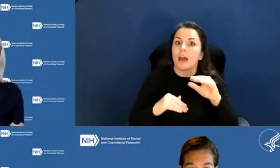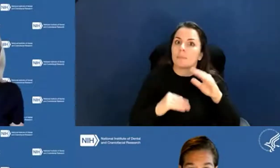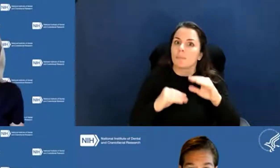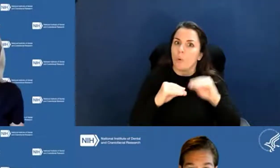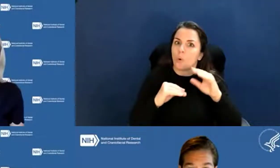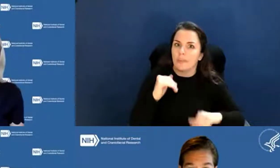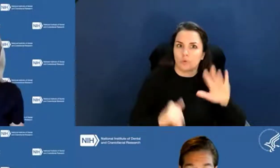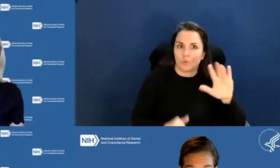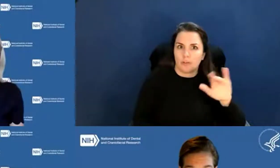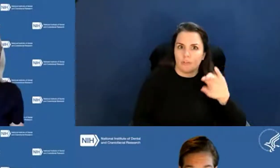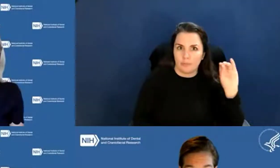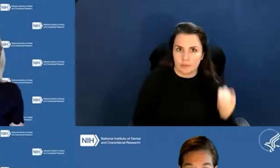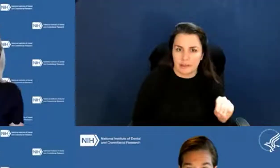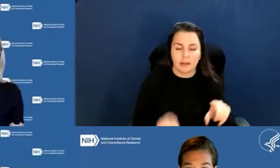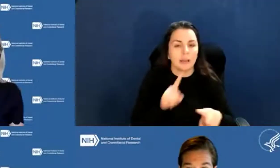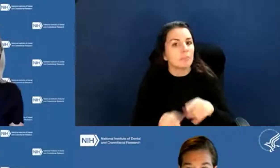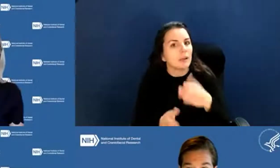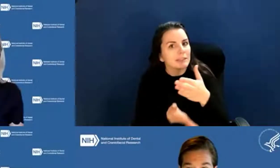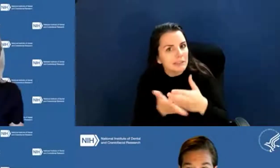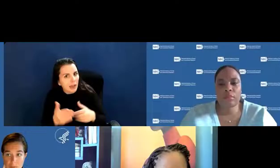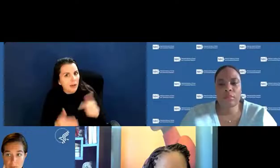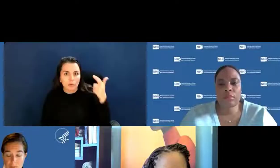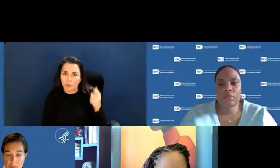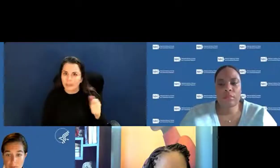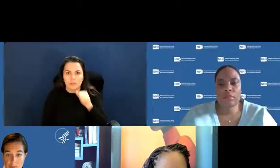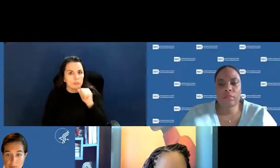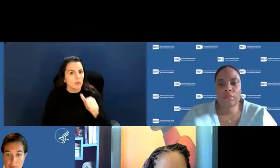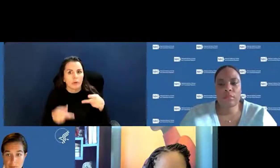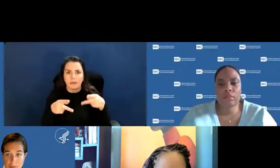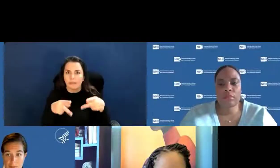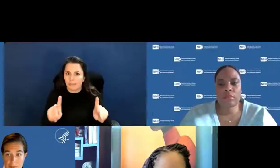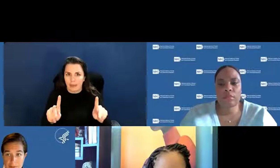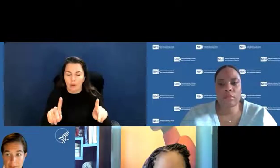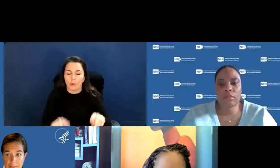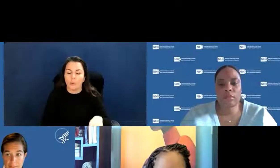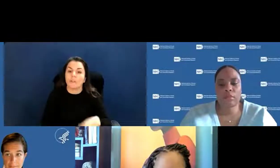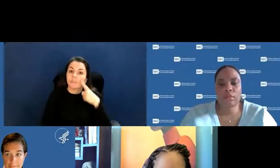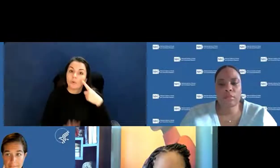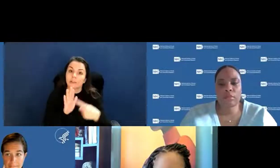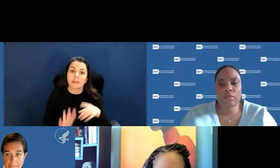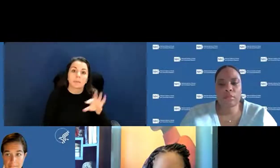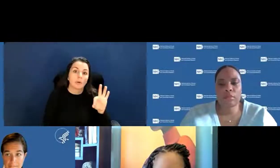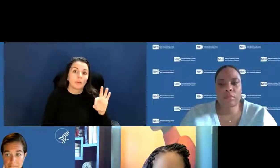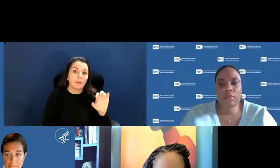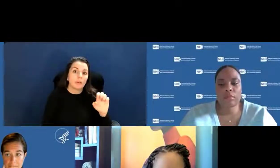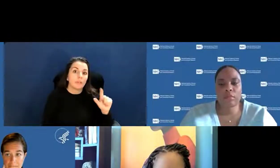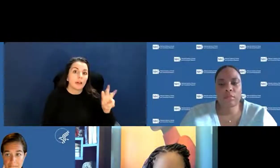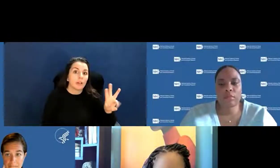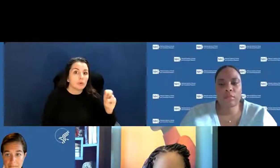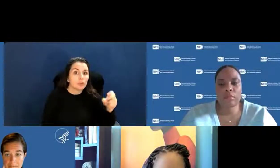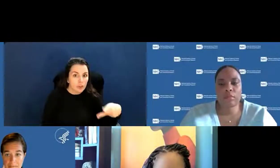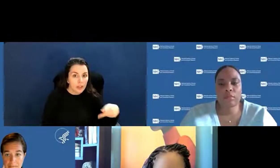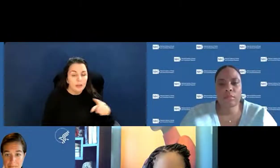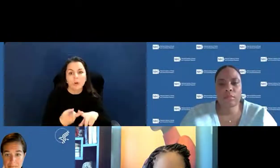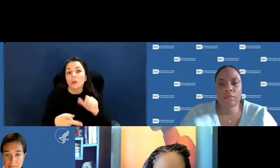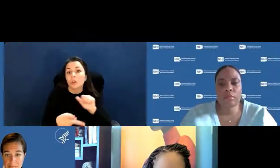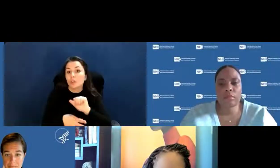that don't allow for certain re-budgeting, whether it's a fellowship or in a training grant. Some of those categories who are not allowed to re-budget.